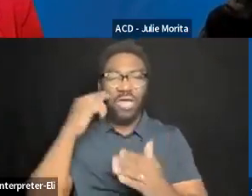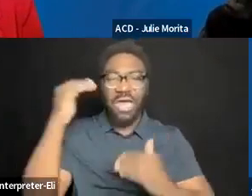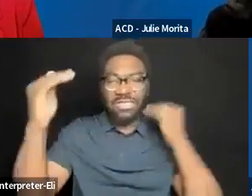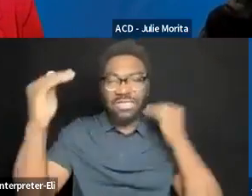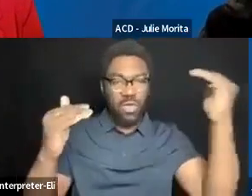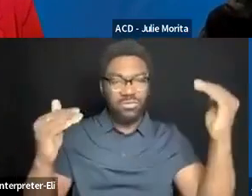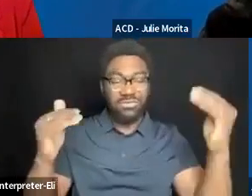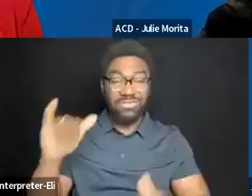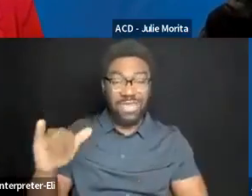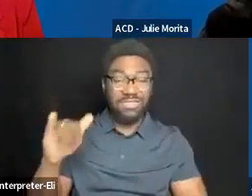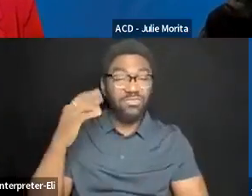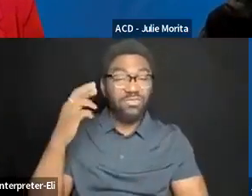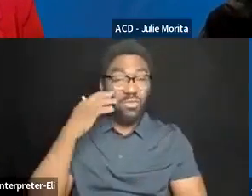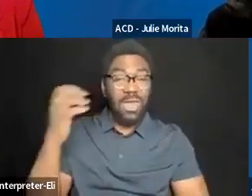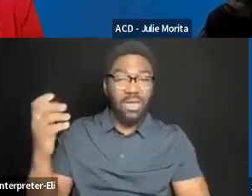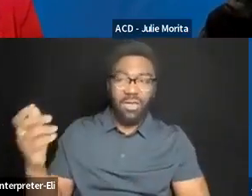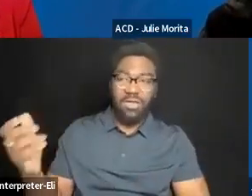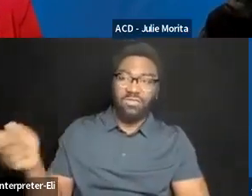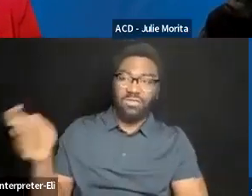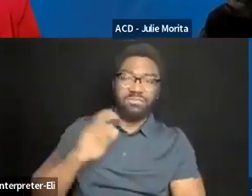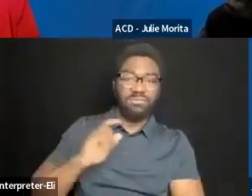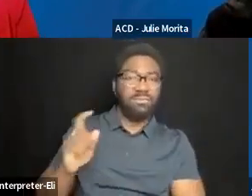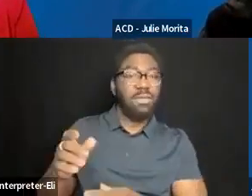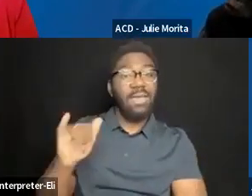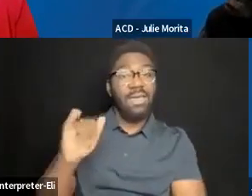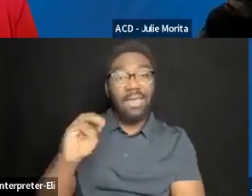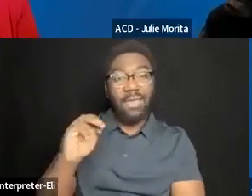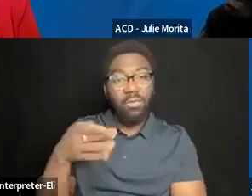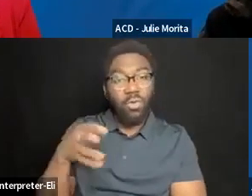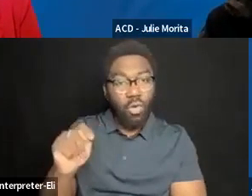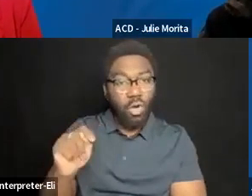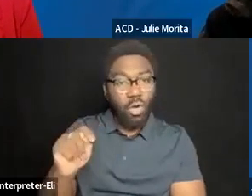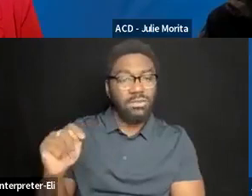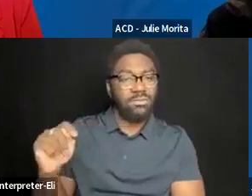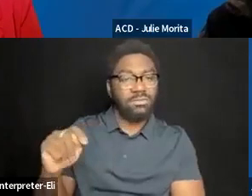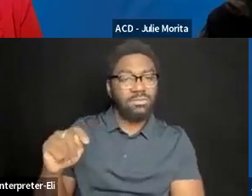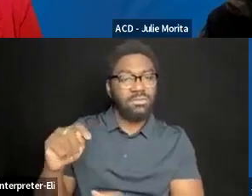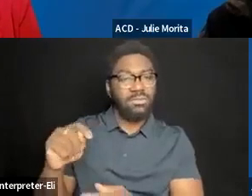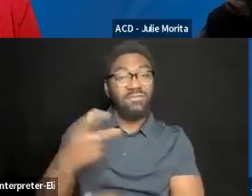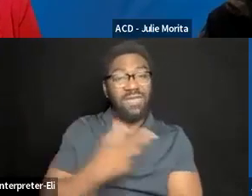We are working towards what's going to happen with the COVID vaccination and working towards efforts there.